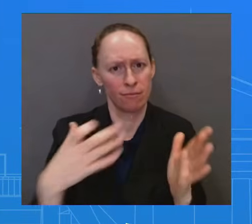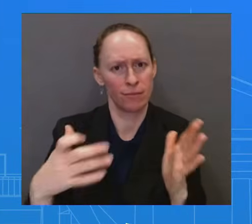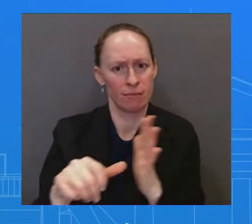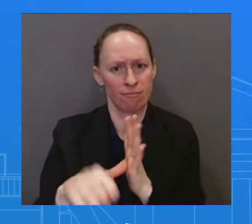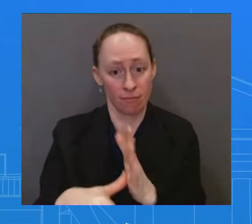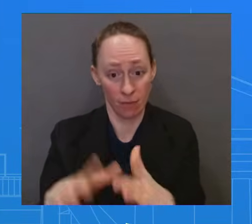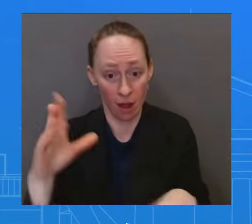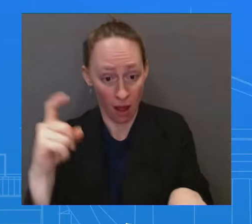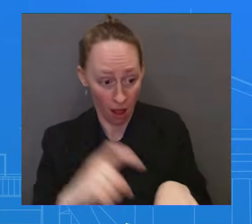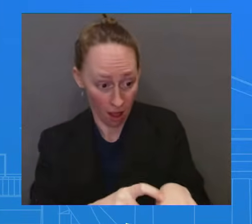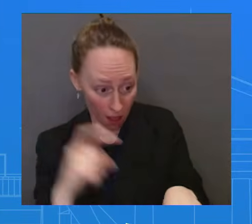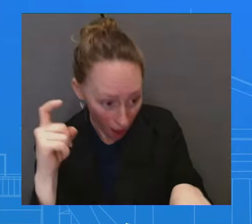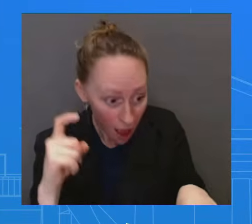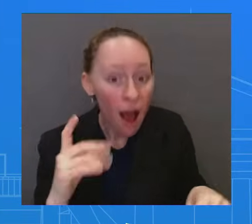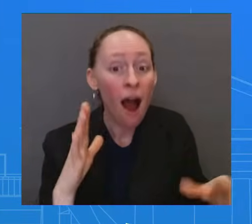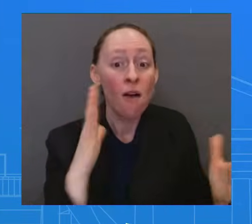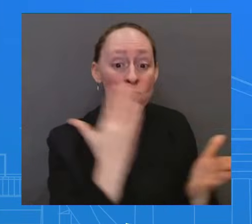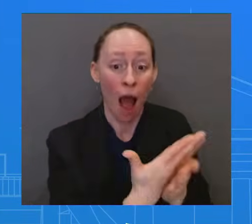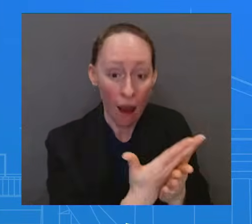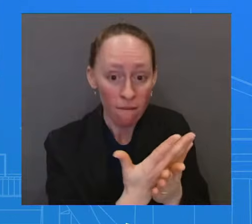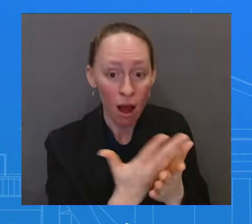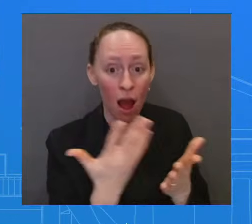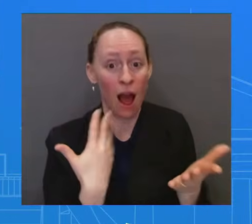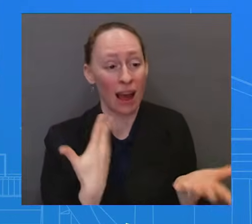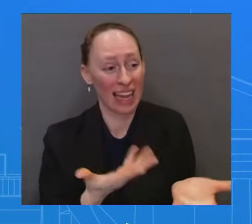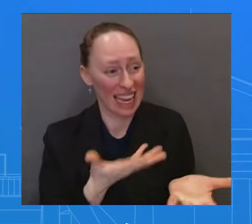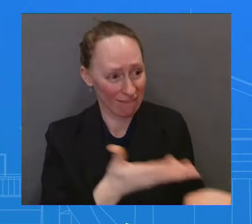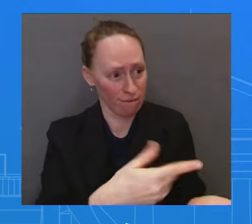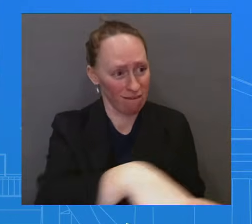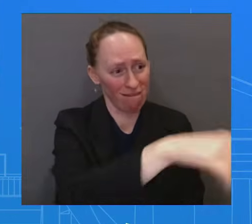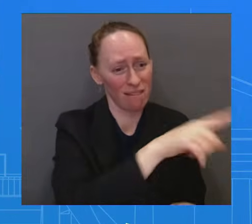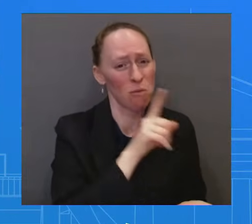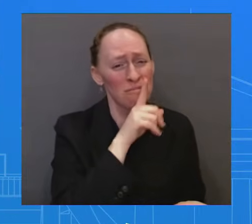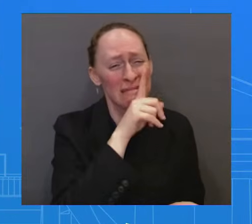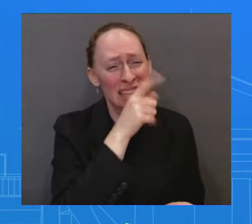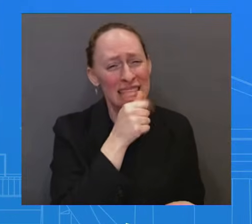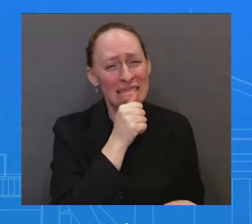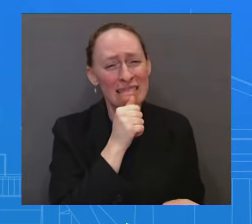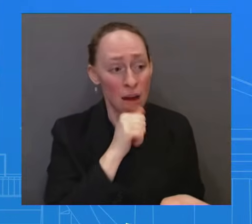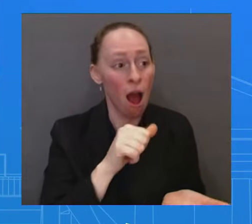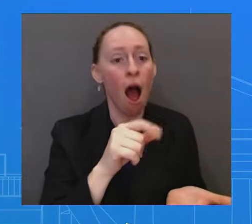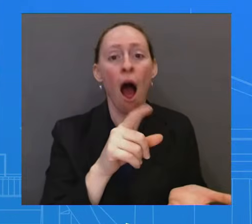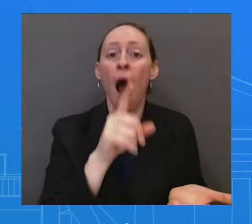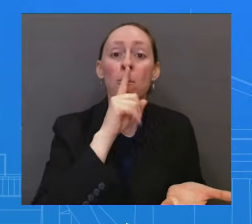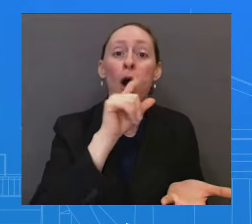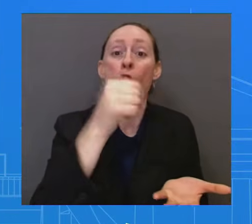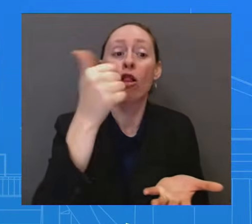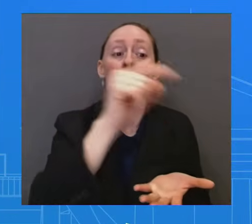as they rightly should, to -- to try to see if -- about local distribution. So, this is a tough -- this is a tough problem set,